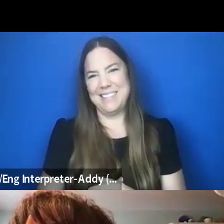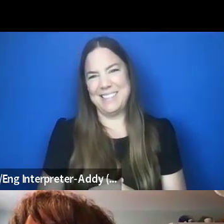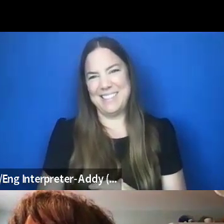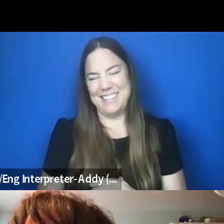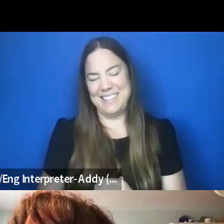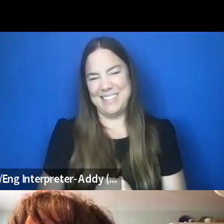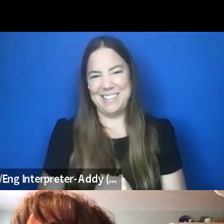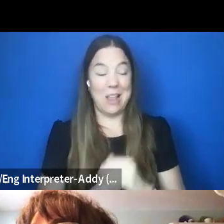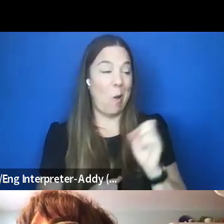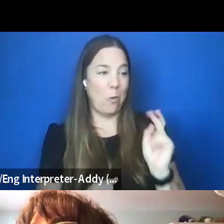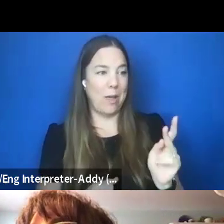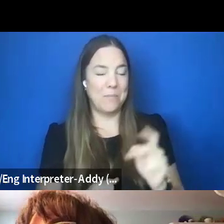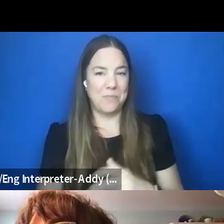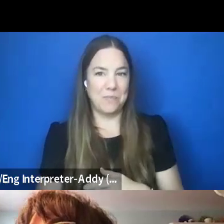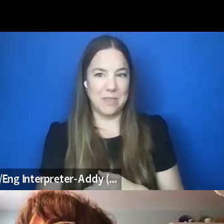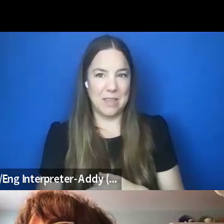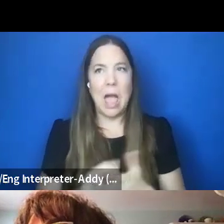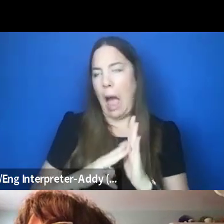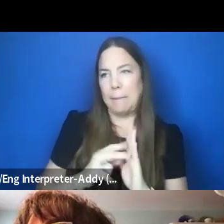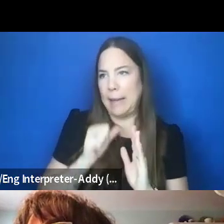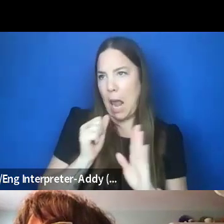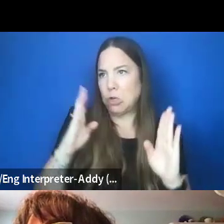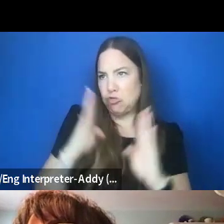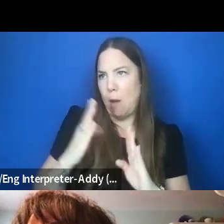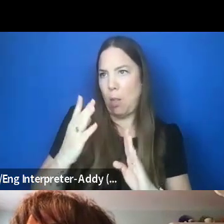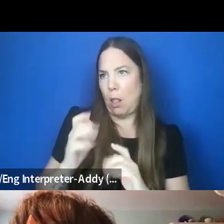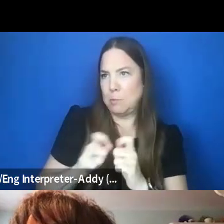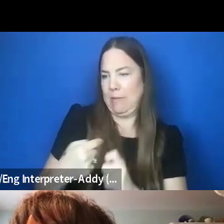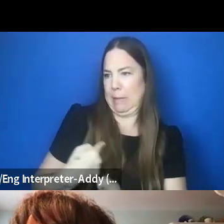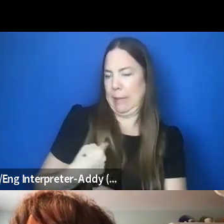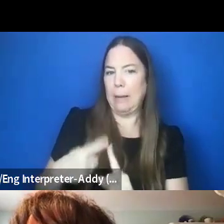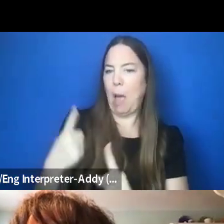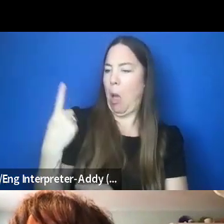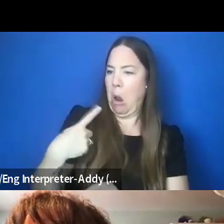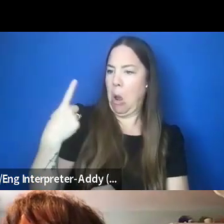Brooke Wilson: Okay. Don Dew: I mean, I don't get actually get in trouble. But I I get well. I get in trouble. Interesting.